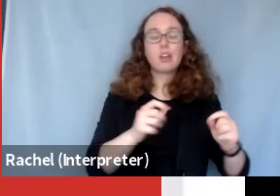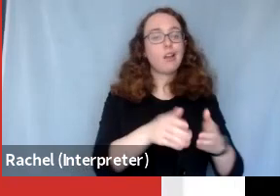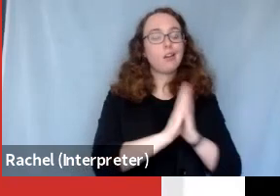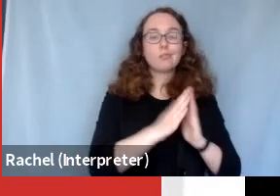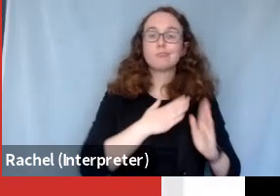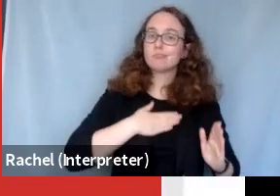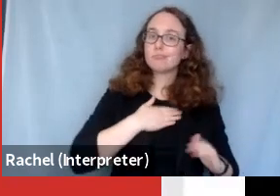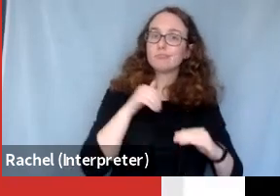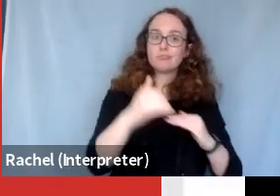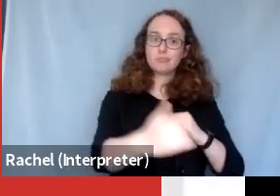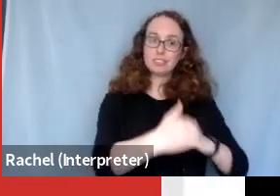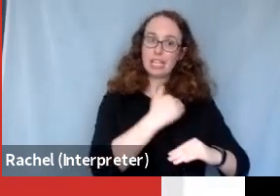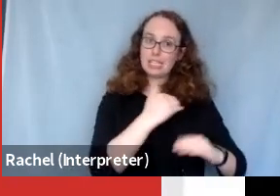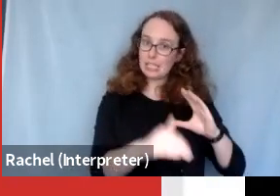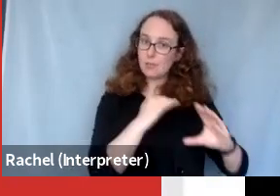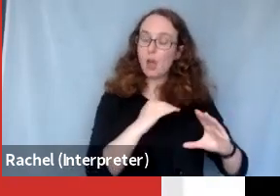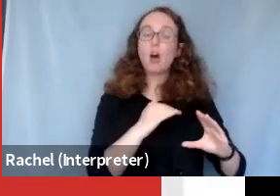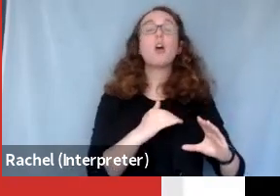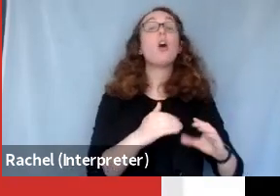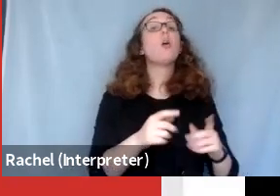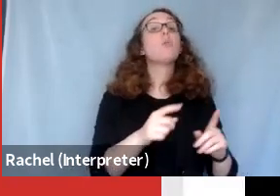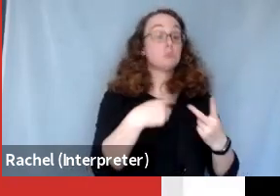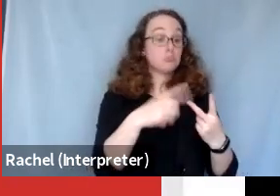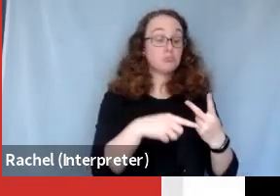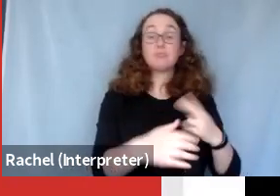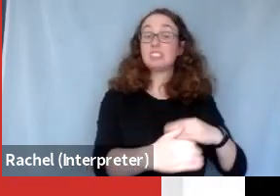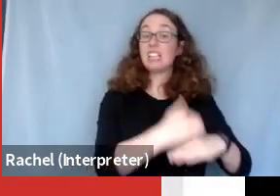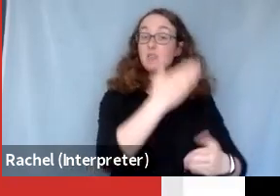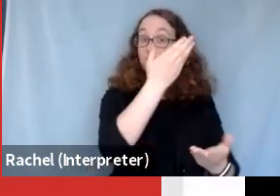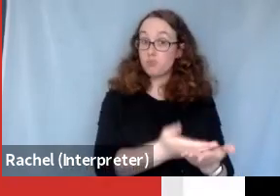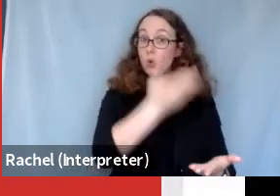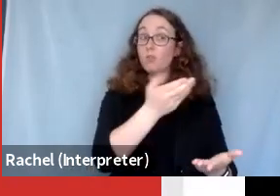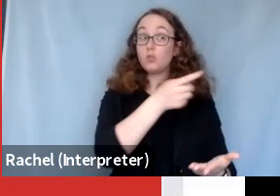we're gonna ask that you guys send us proof of purchase so the proof of purchase will come from the Business Office.